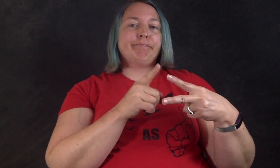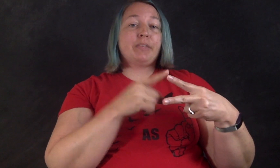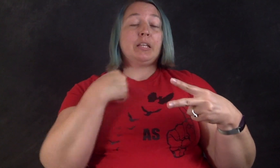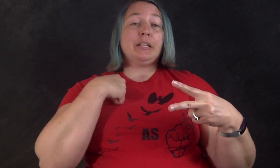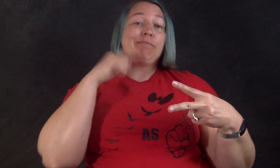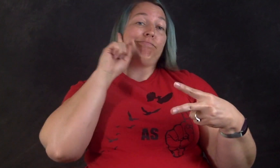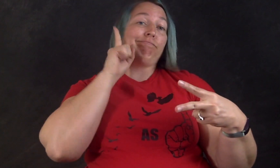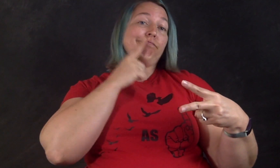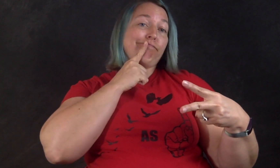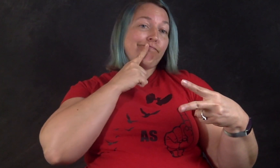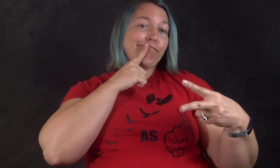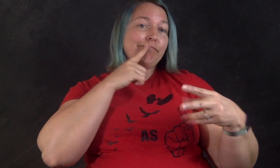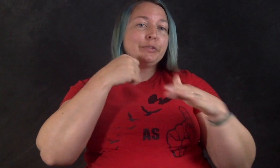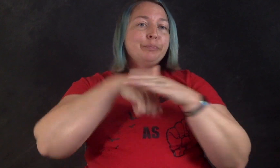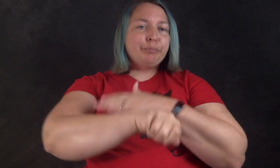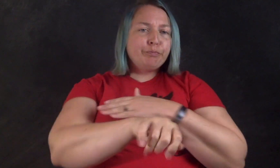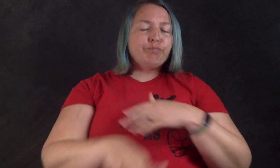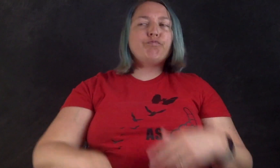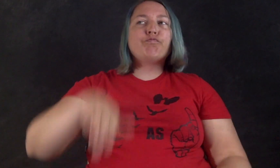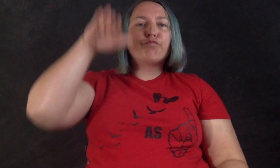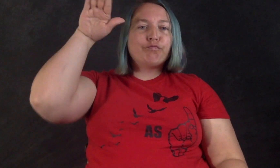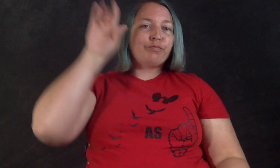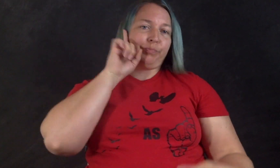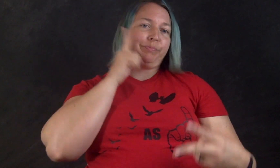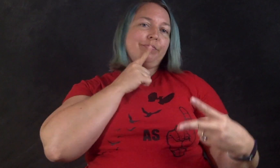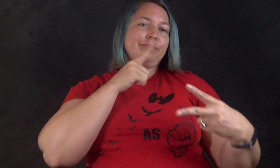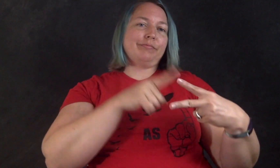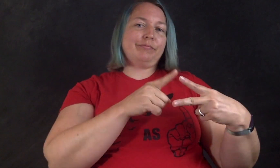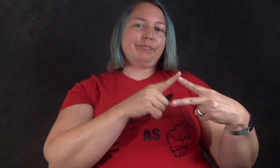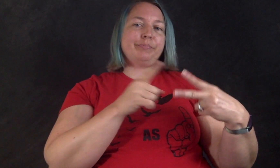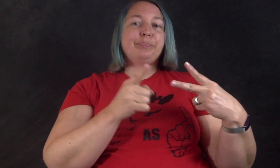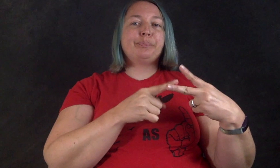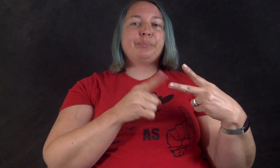I have been Deaf all my life since birth.